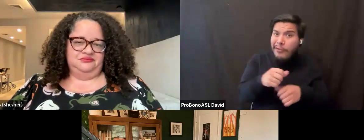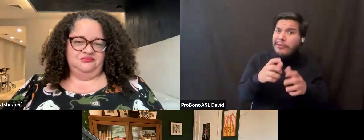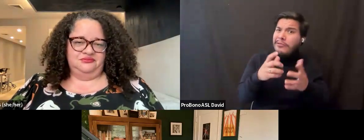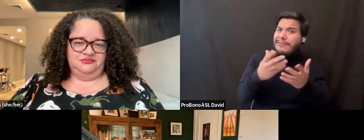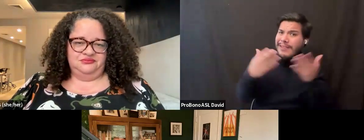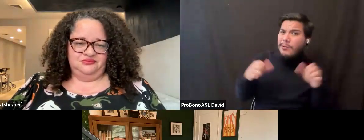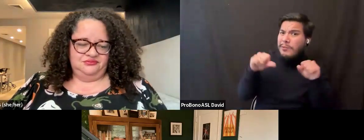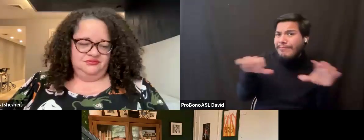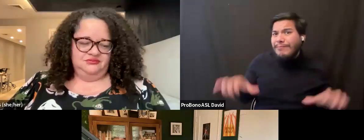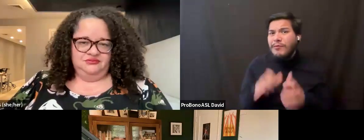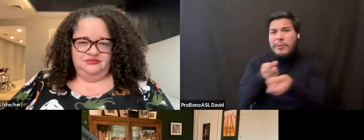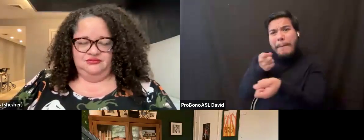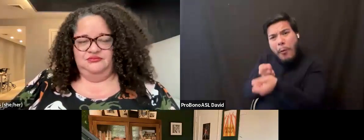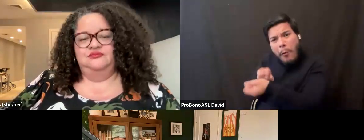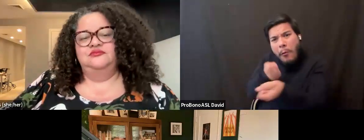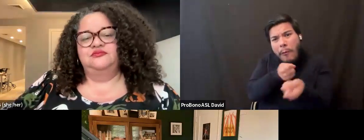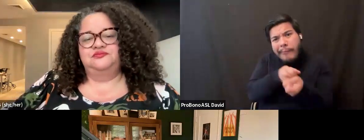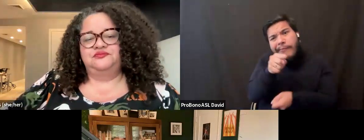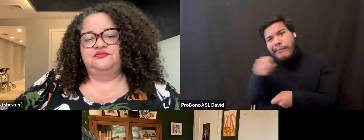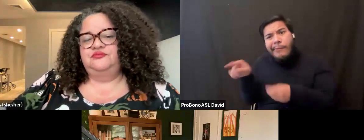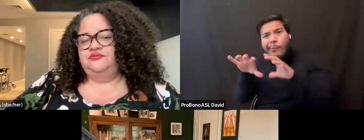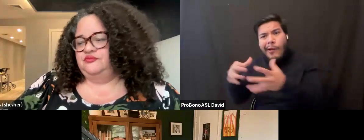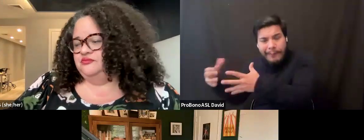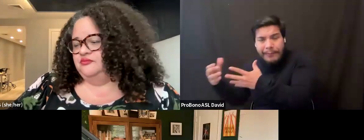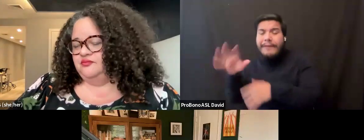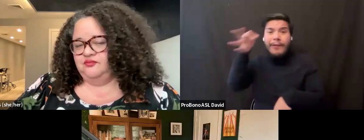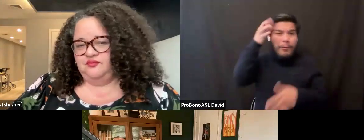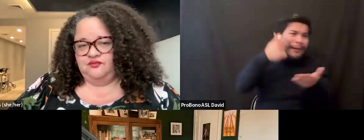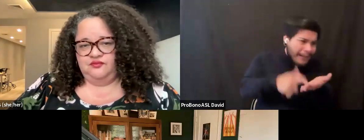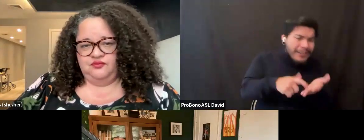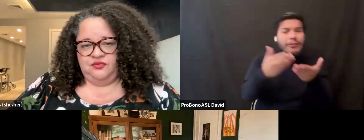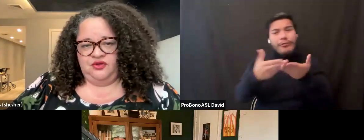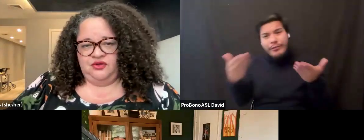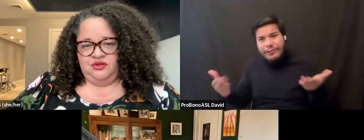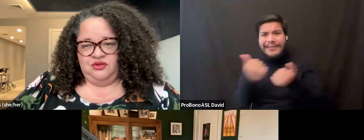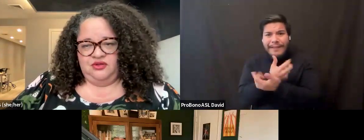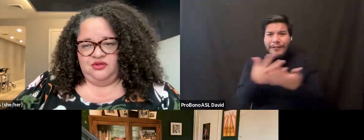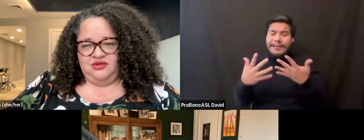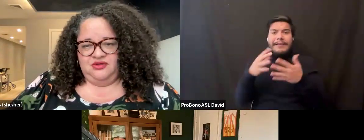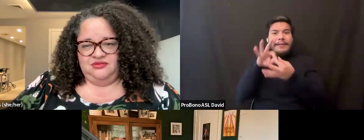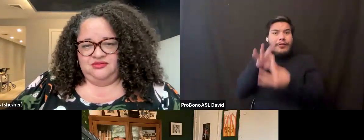help them, again, gain resources, gain federal recognition, get all of the stuff that comes along with that. So yeah, that's where I am.